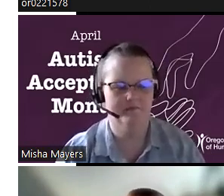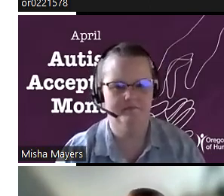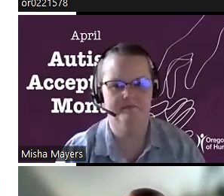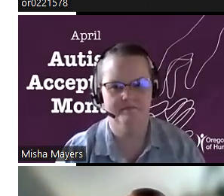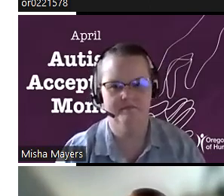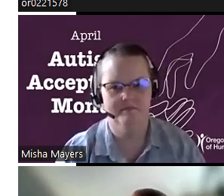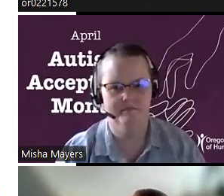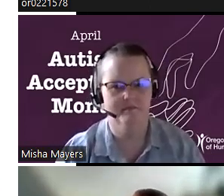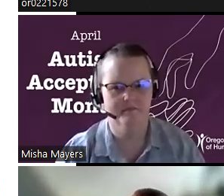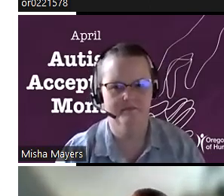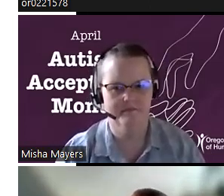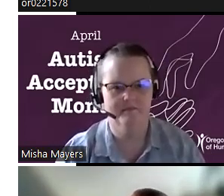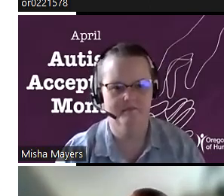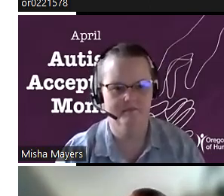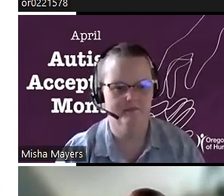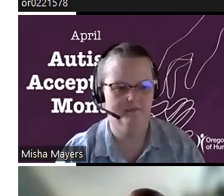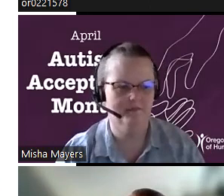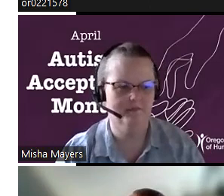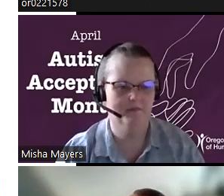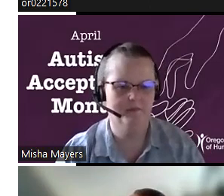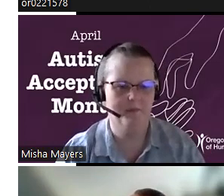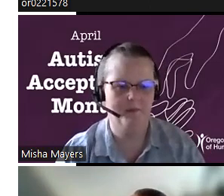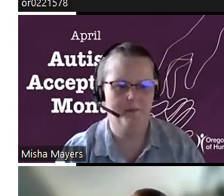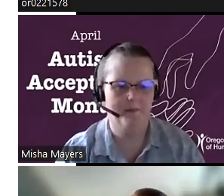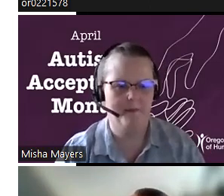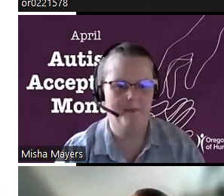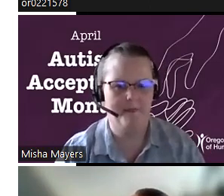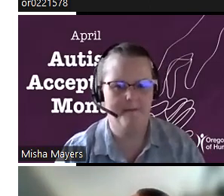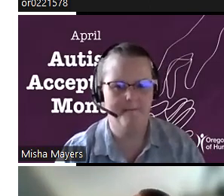FOR FAMILY, FRIEND AND NEIGHBOR PROVIDERS THROUGH THE EMPLOYMENT RELATED DAYCARE PROGRAM,